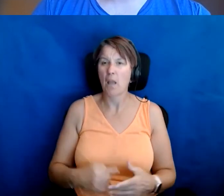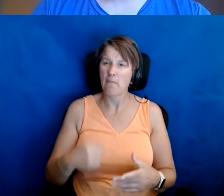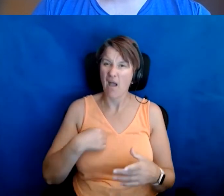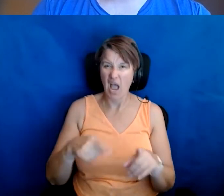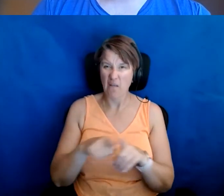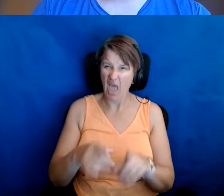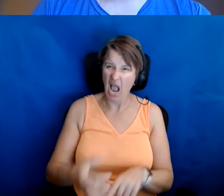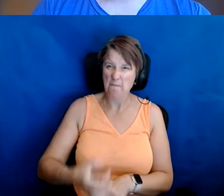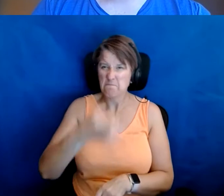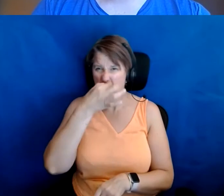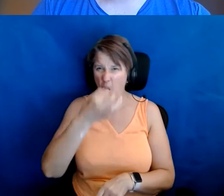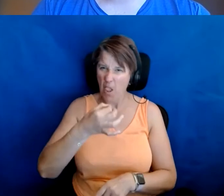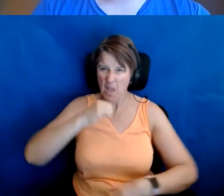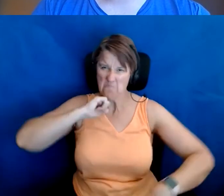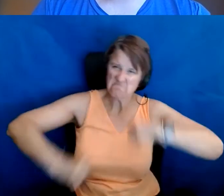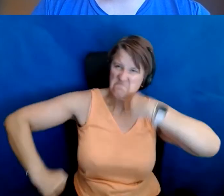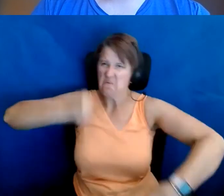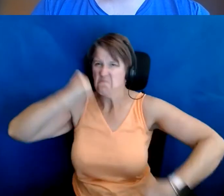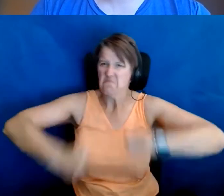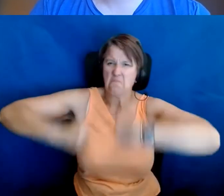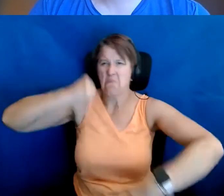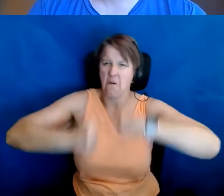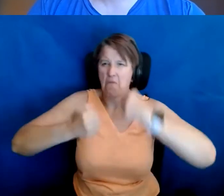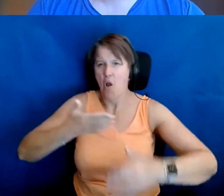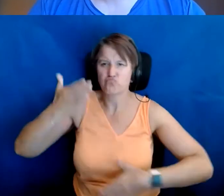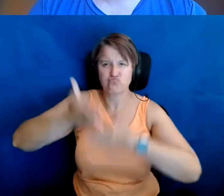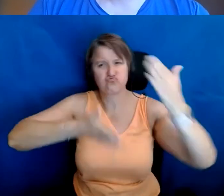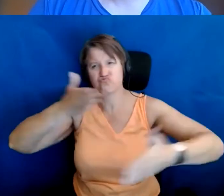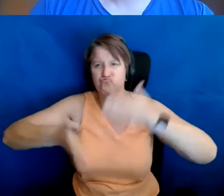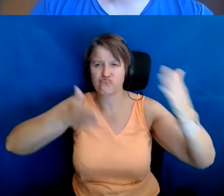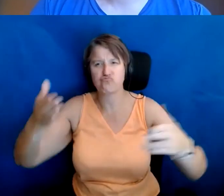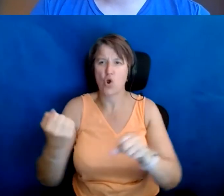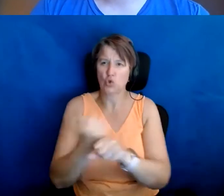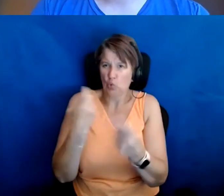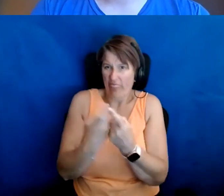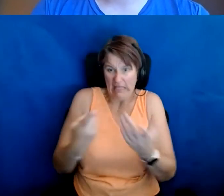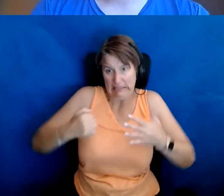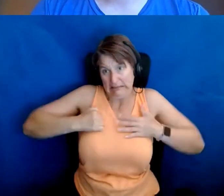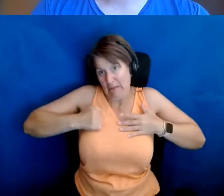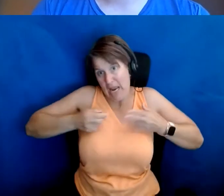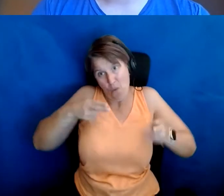and I'll just go running around and do things and that's just my natural inclination is just to